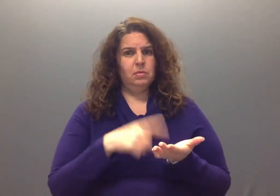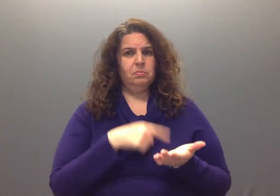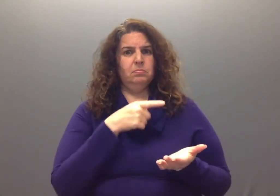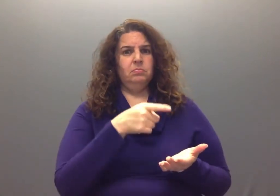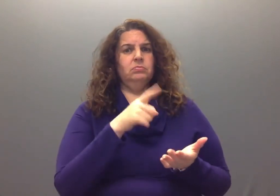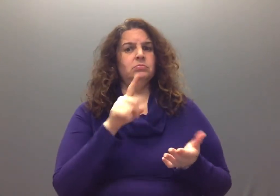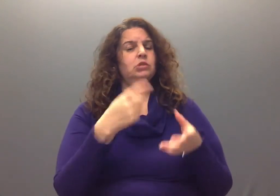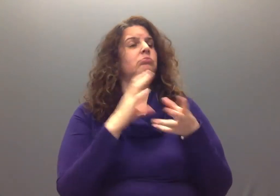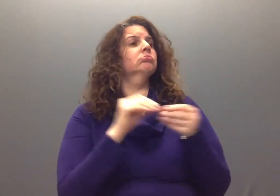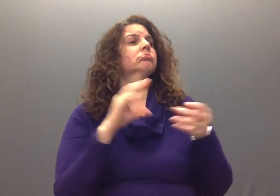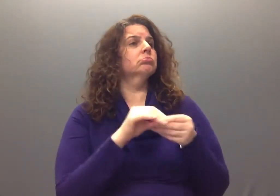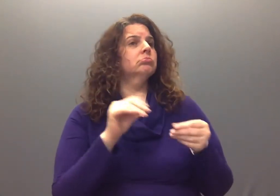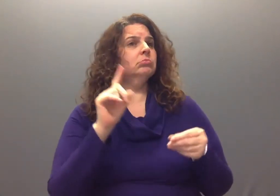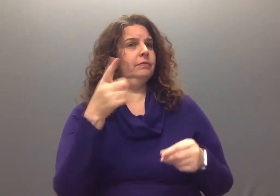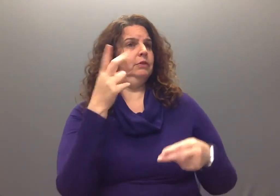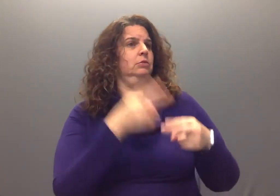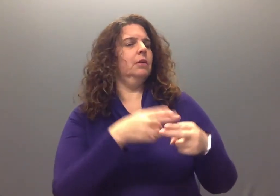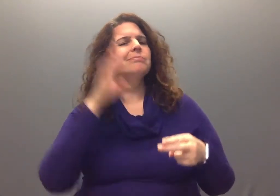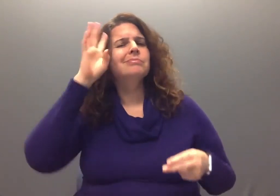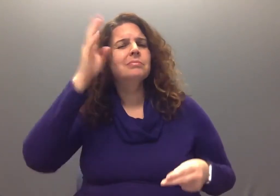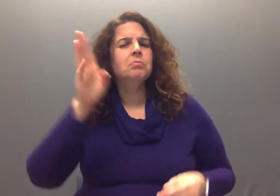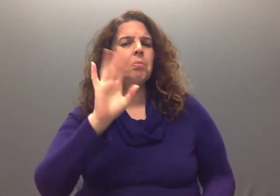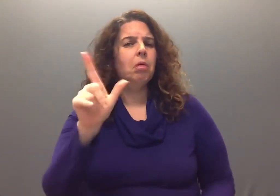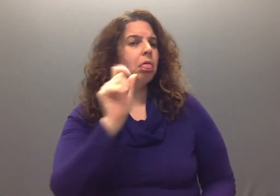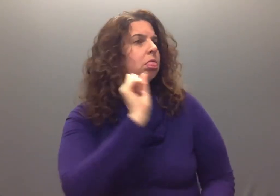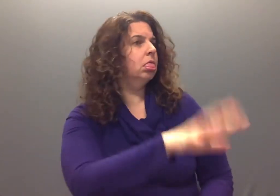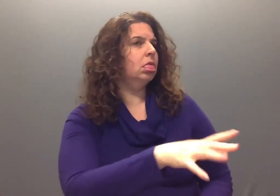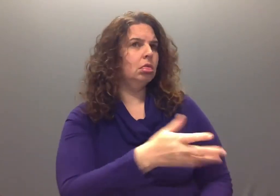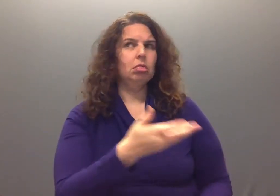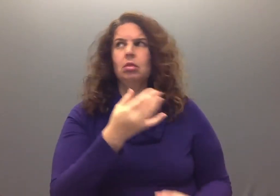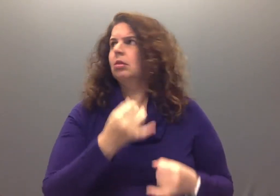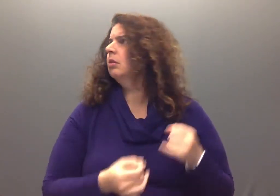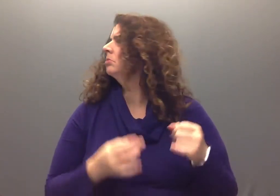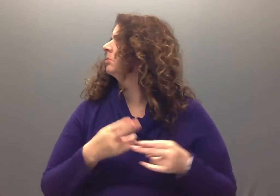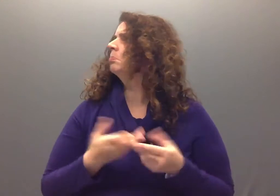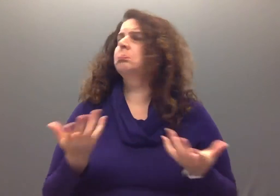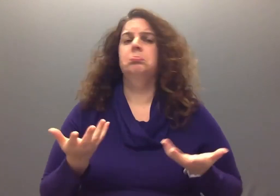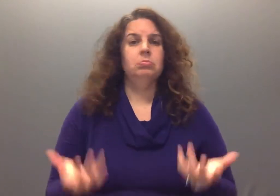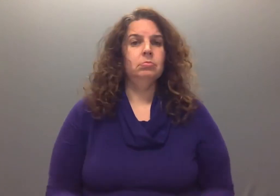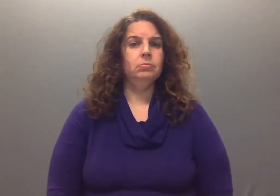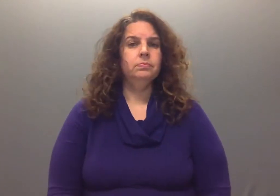They often will just say something like, “I’m Bill,” without offering a last name.